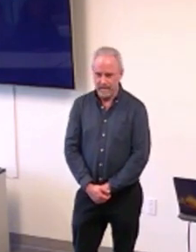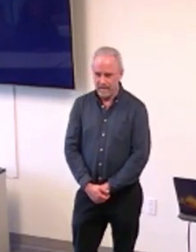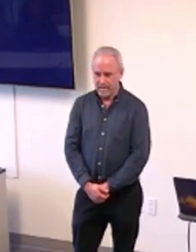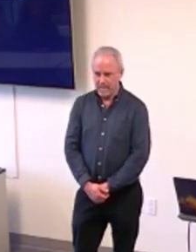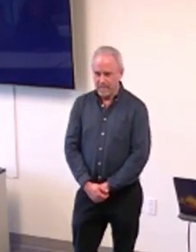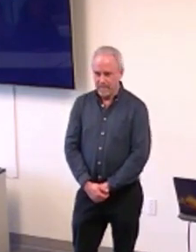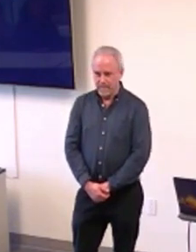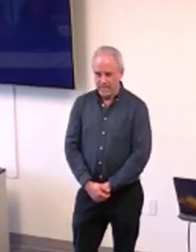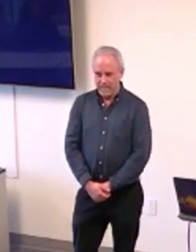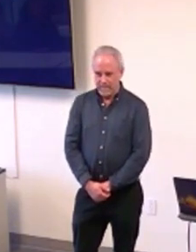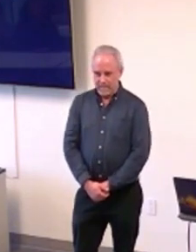Thank you.